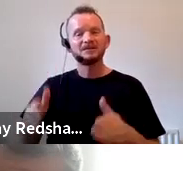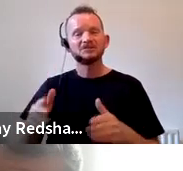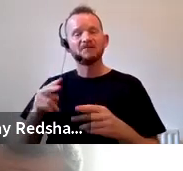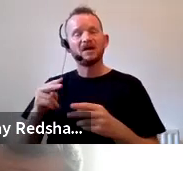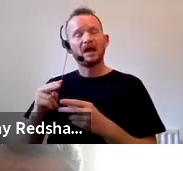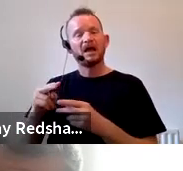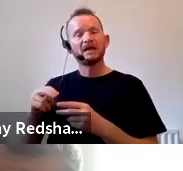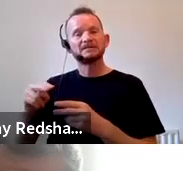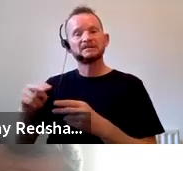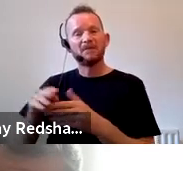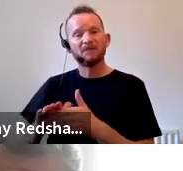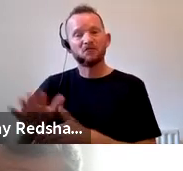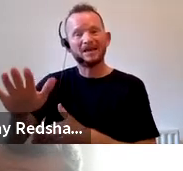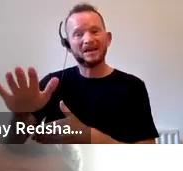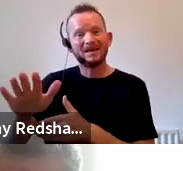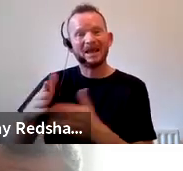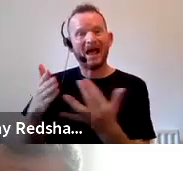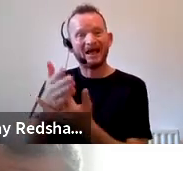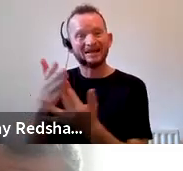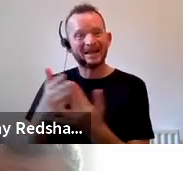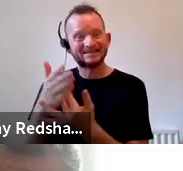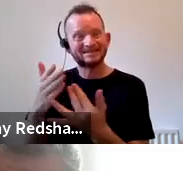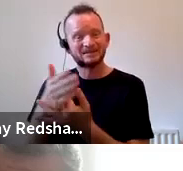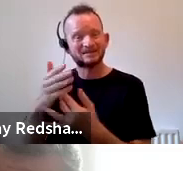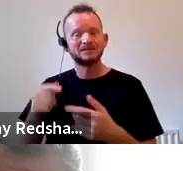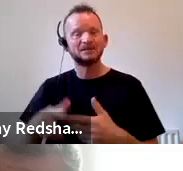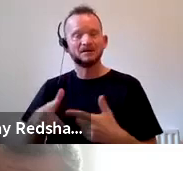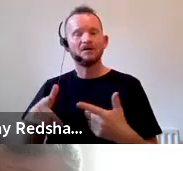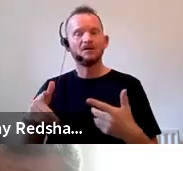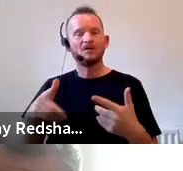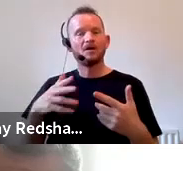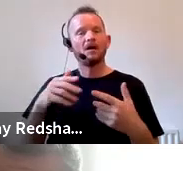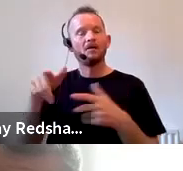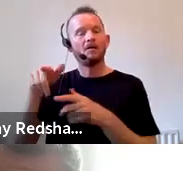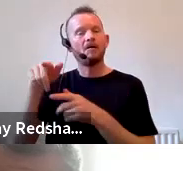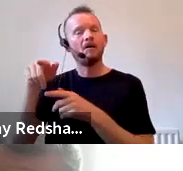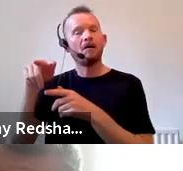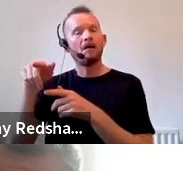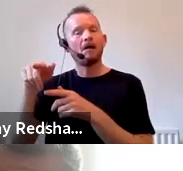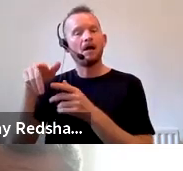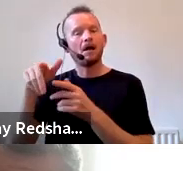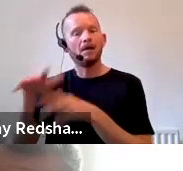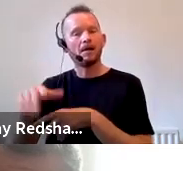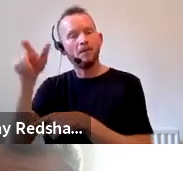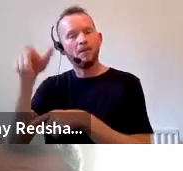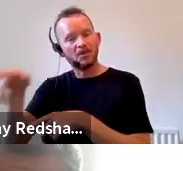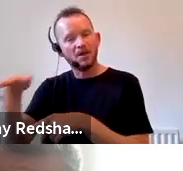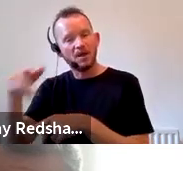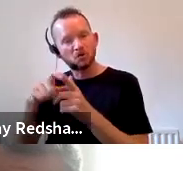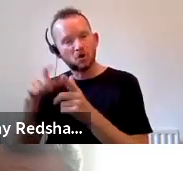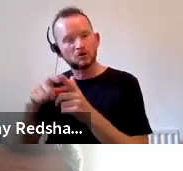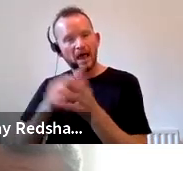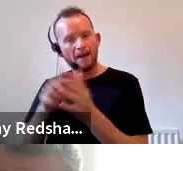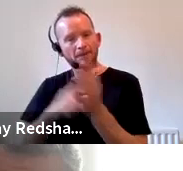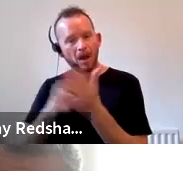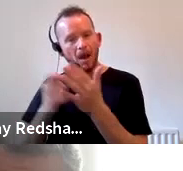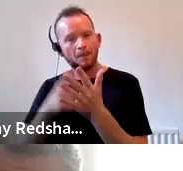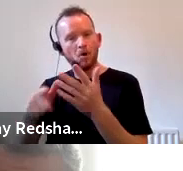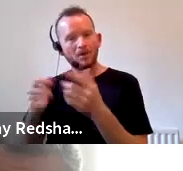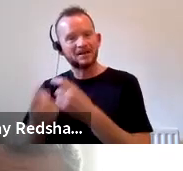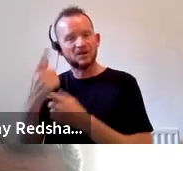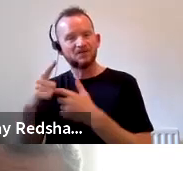I'm pleased to see day unsure on this call, she and her daughter amber really put this issue on my agenda in my, in my medical term, and we are really driving it forward.